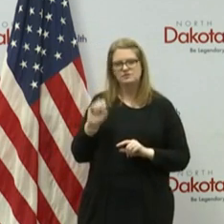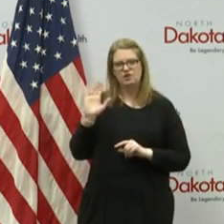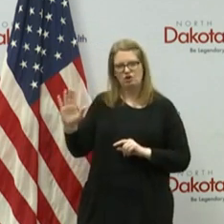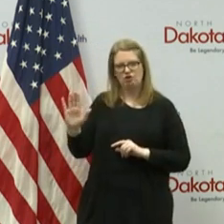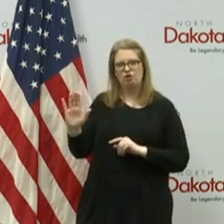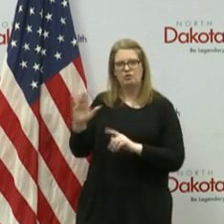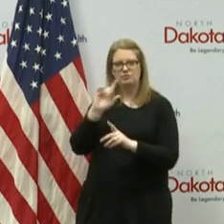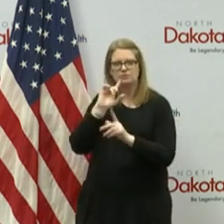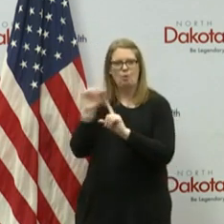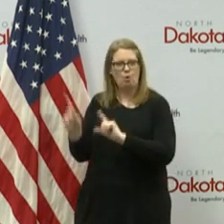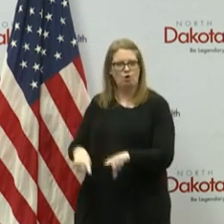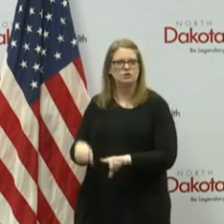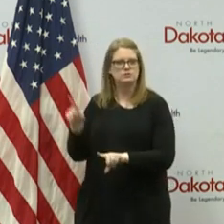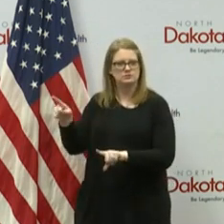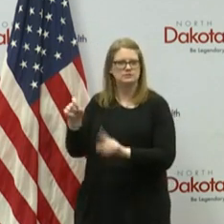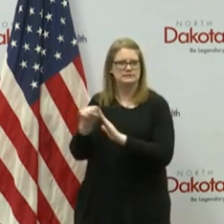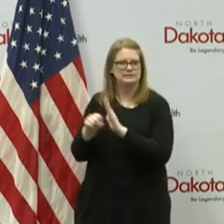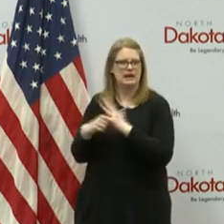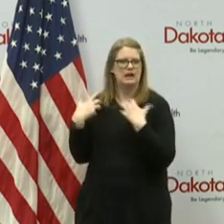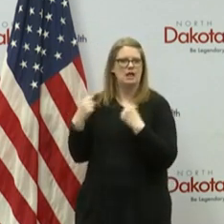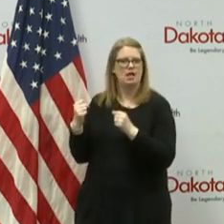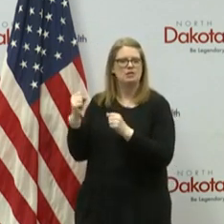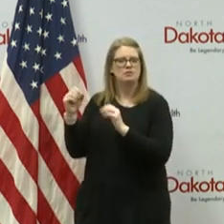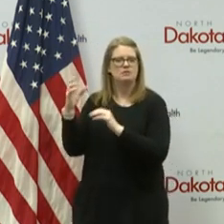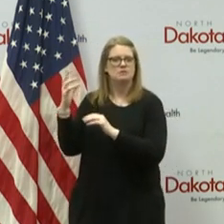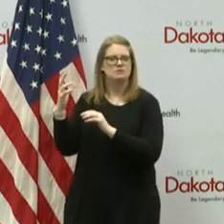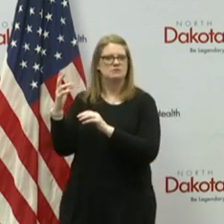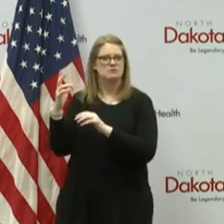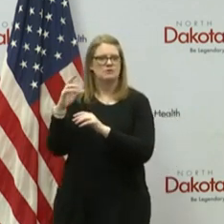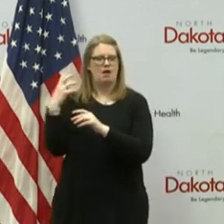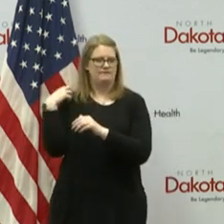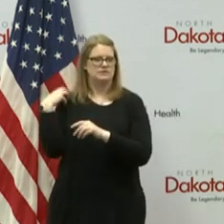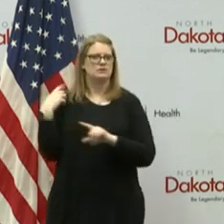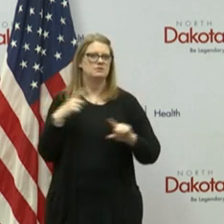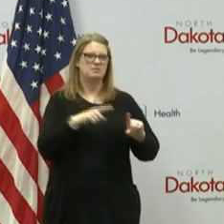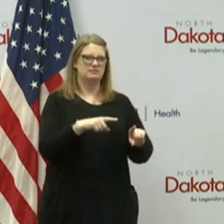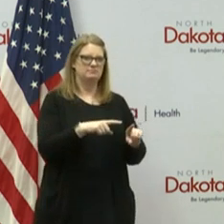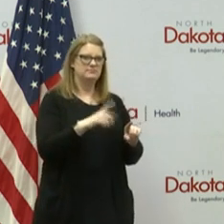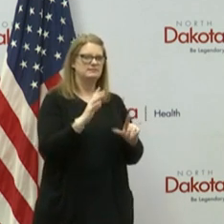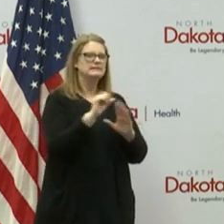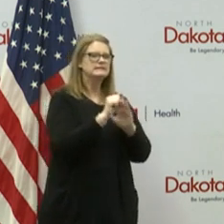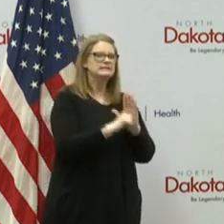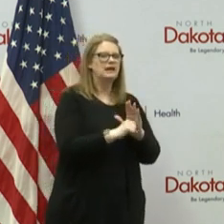THOSE ORDERS CARRY A FORCE OF LAW OR MISDEMEANOR. THE INFRACTIONS FOR THE EXECUTIVE ORDERS AND